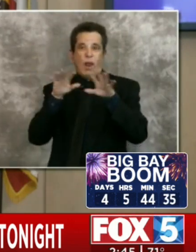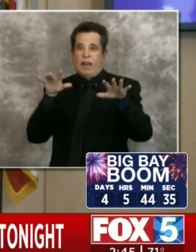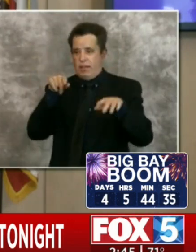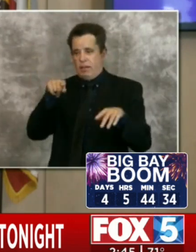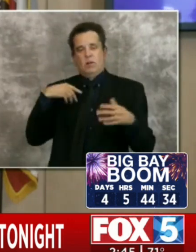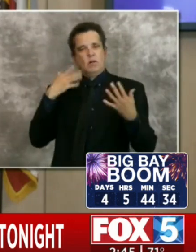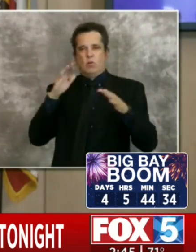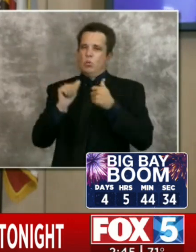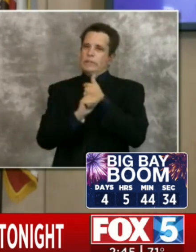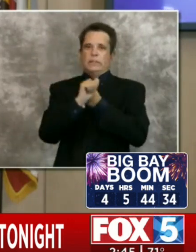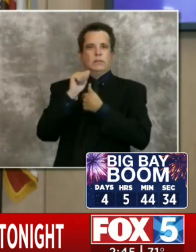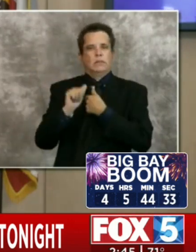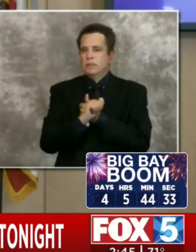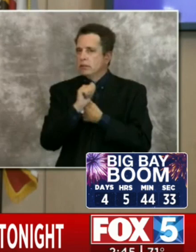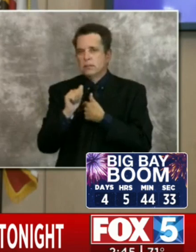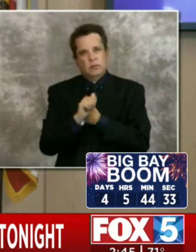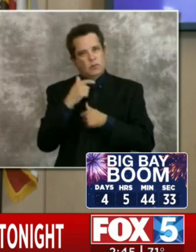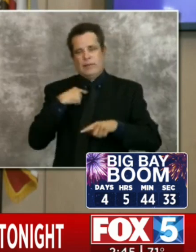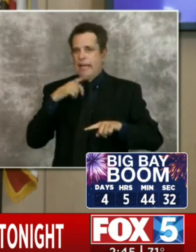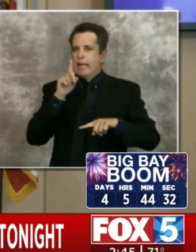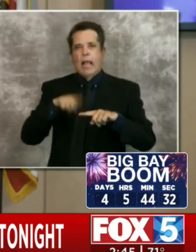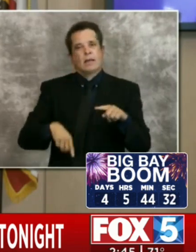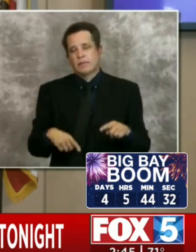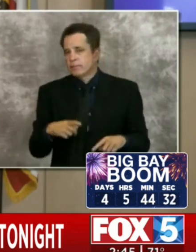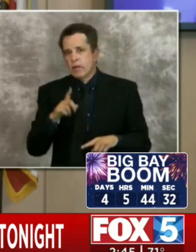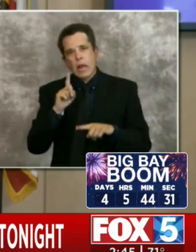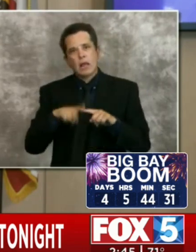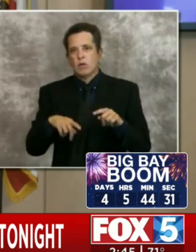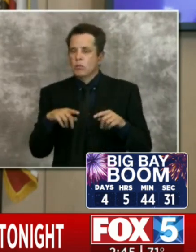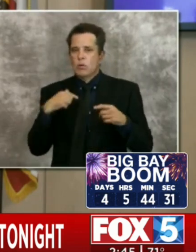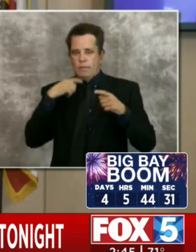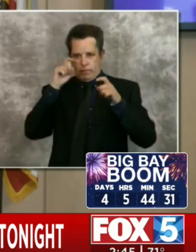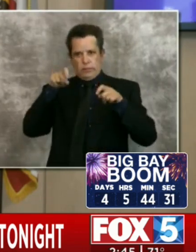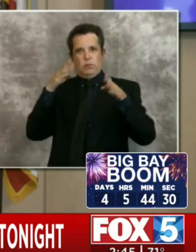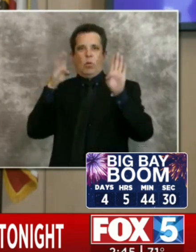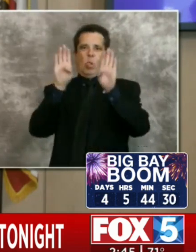FIRST TABLET SHIPMENTS IN ACCELERATING THE SPREAD OF THE